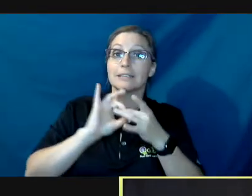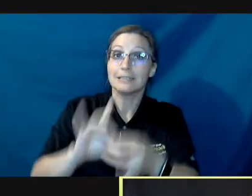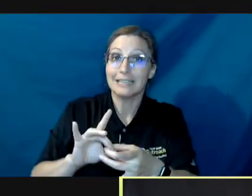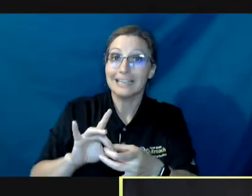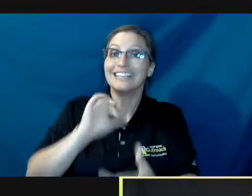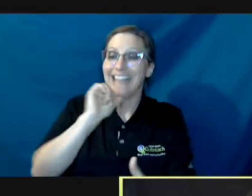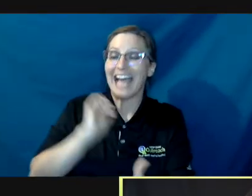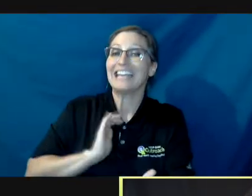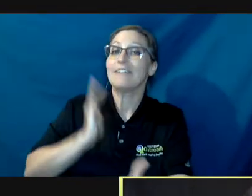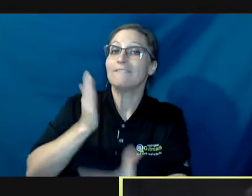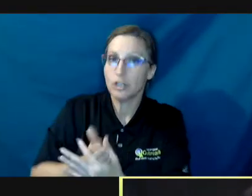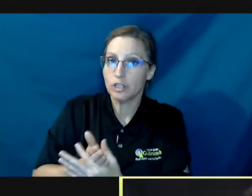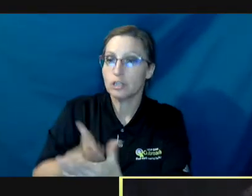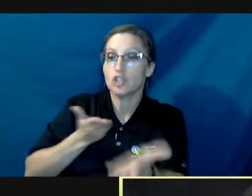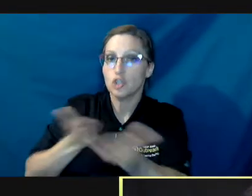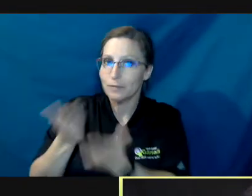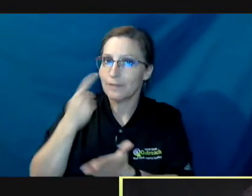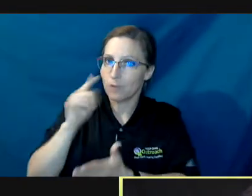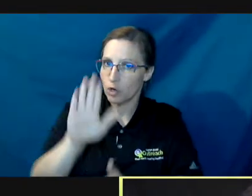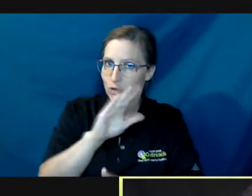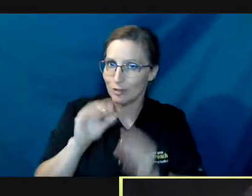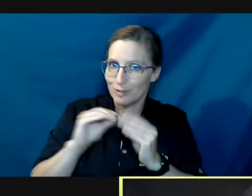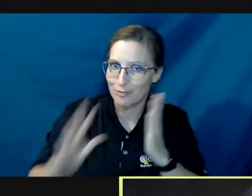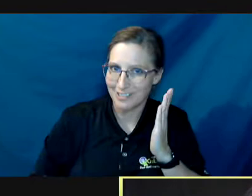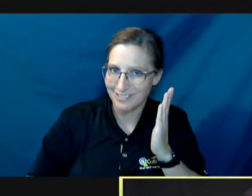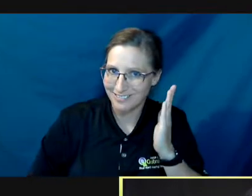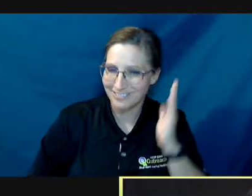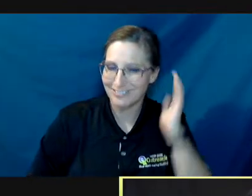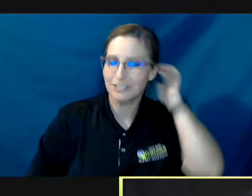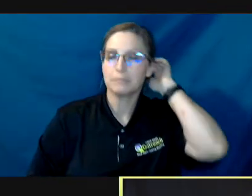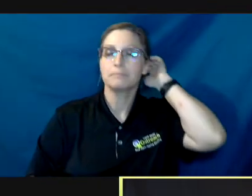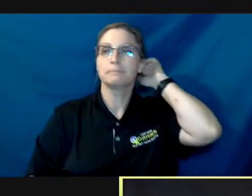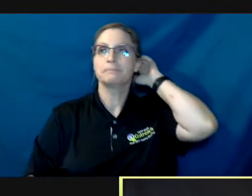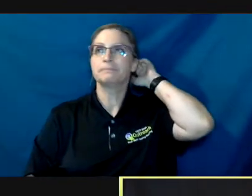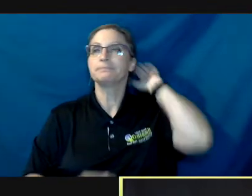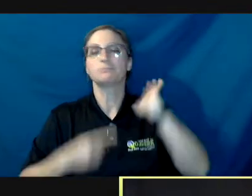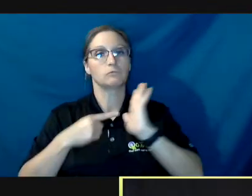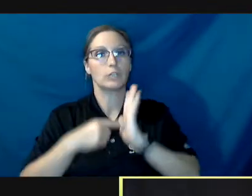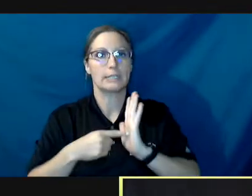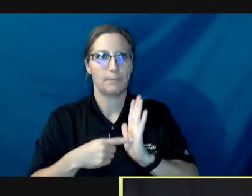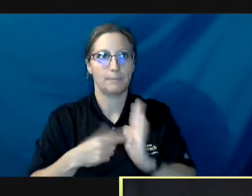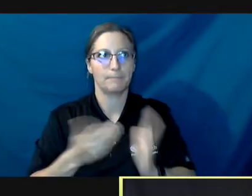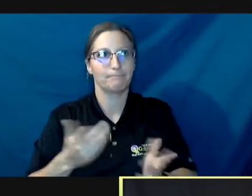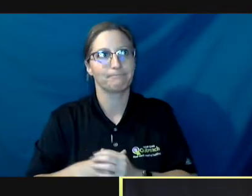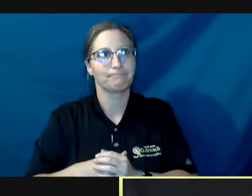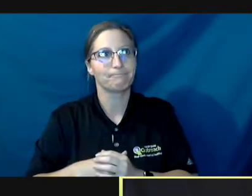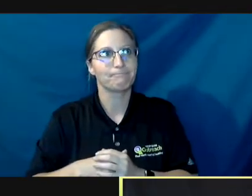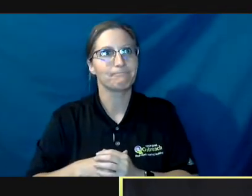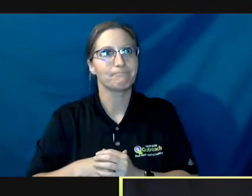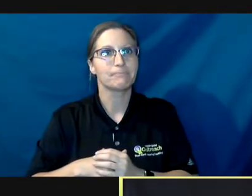not interfering with the services needed to be provided so if you're you know with a student in a class and